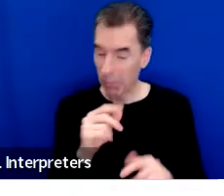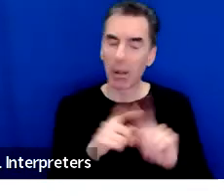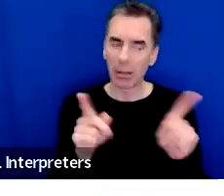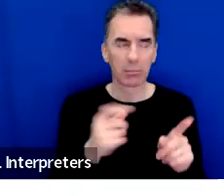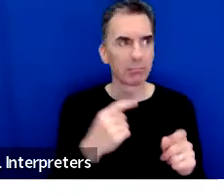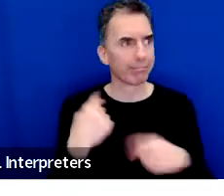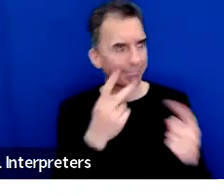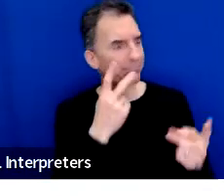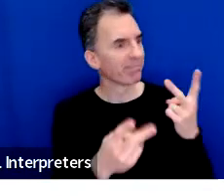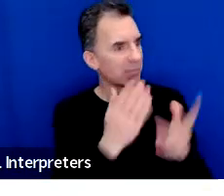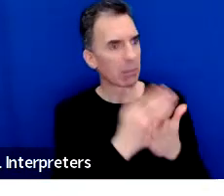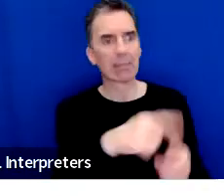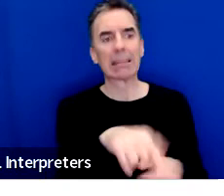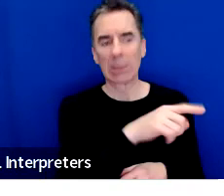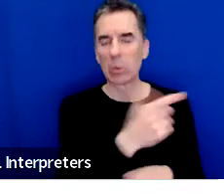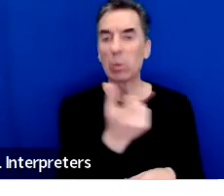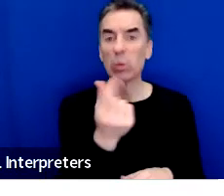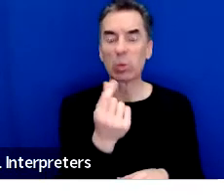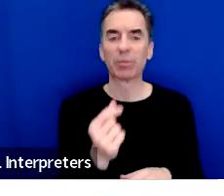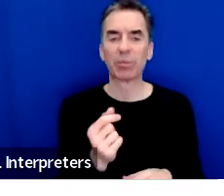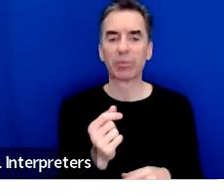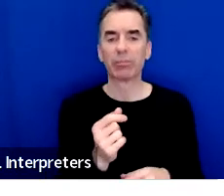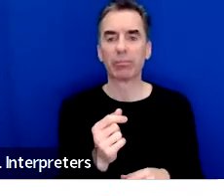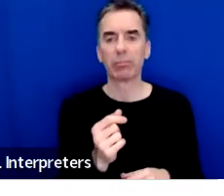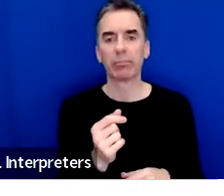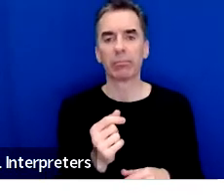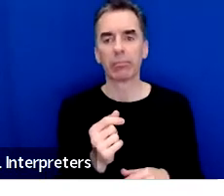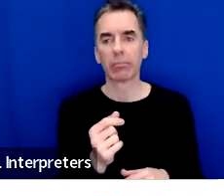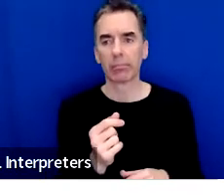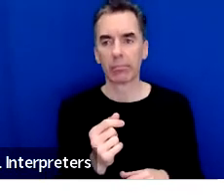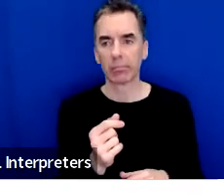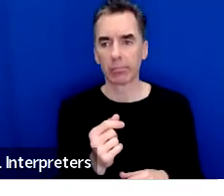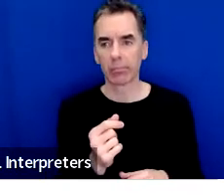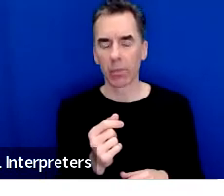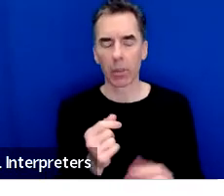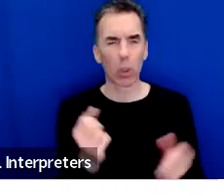is where people get kind of like, oh, like high, like crazy or like or like